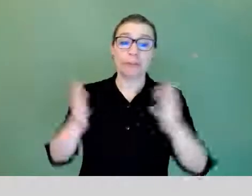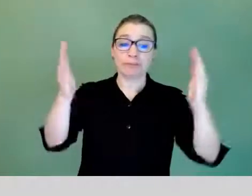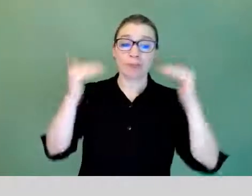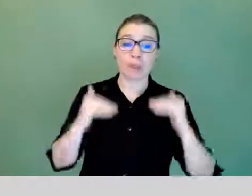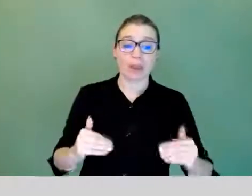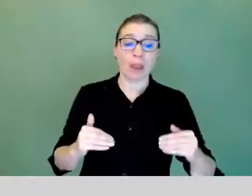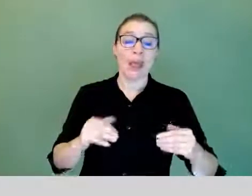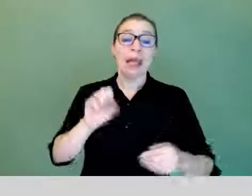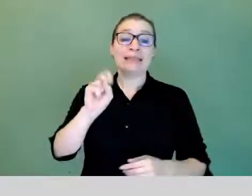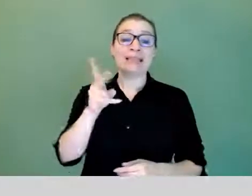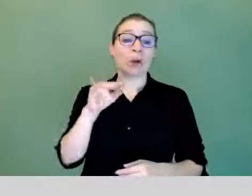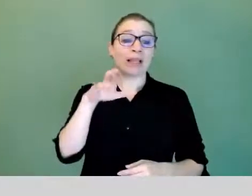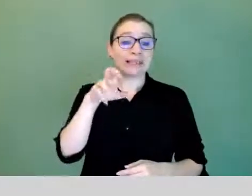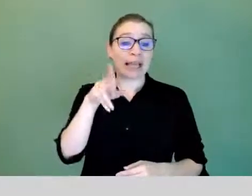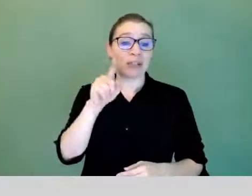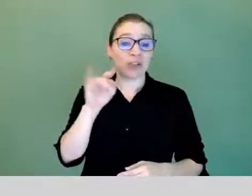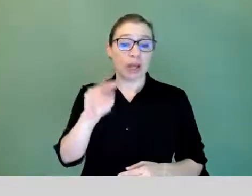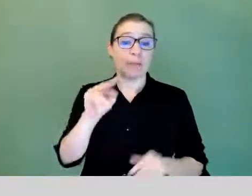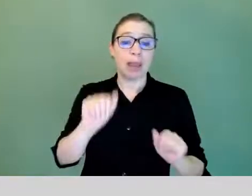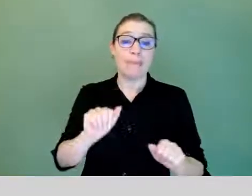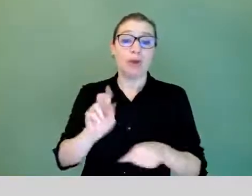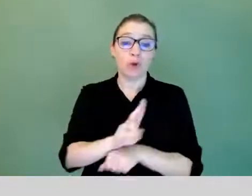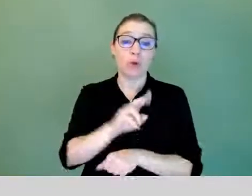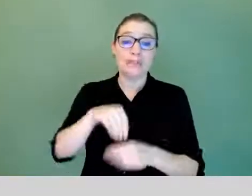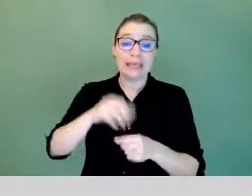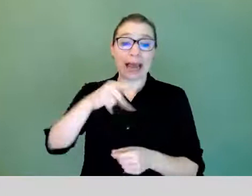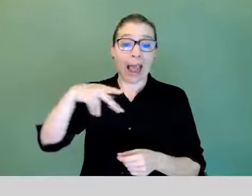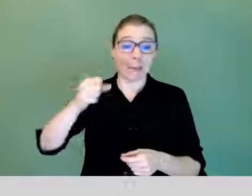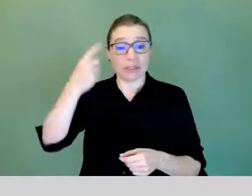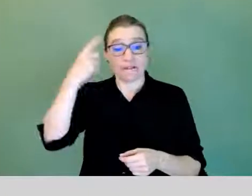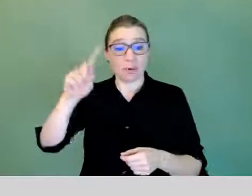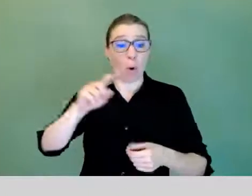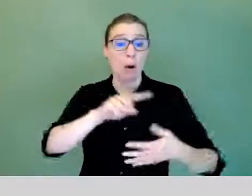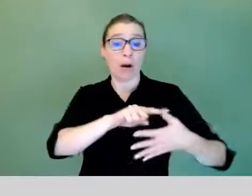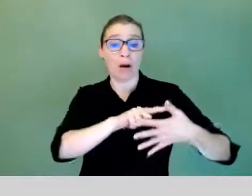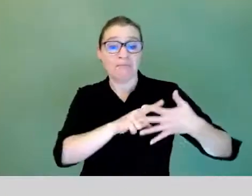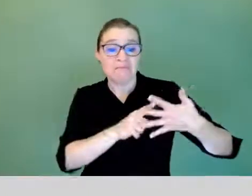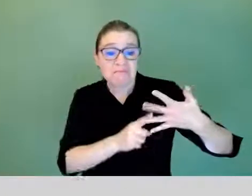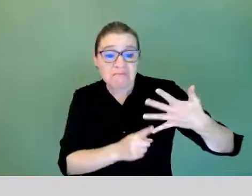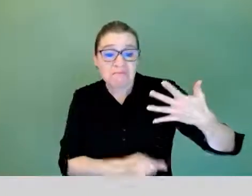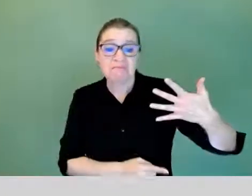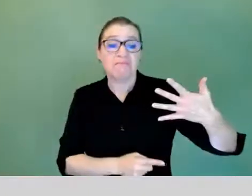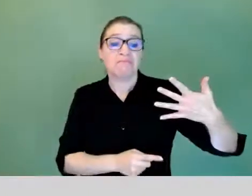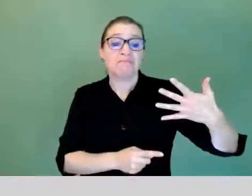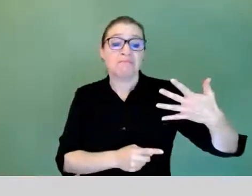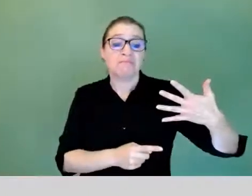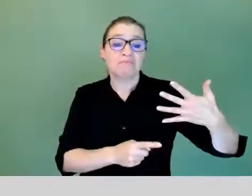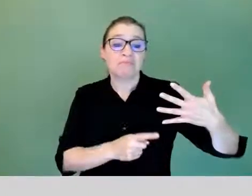such as remote or enterprise communication, wire protocols, web services, message brokers,